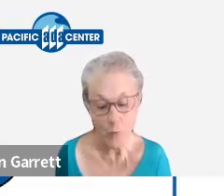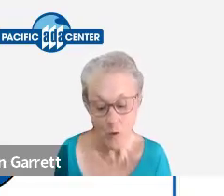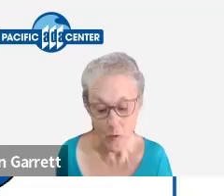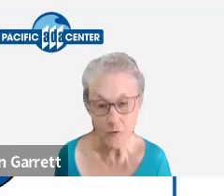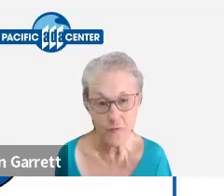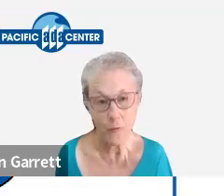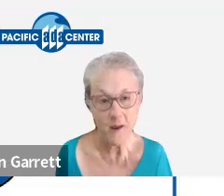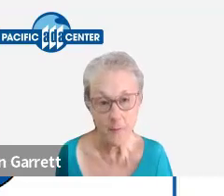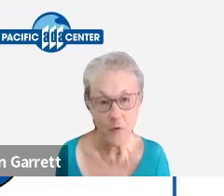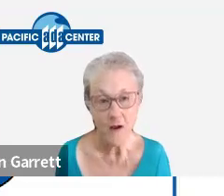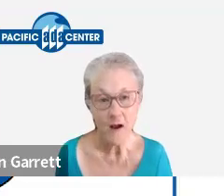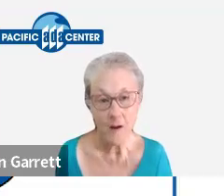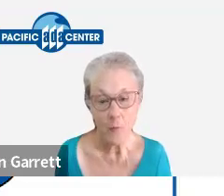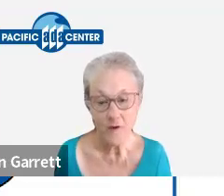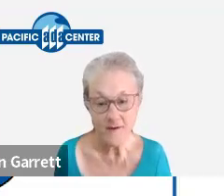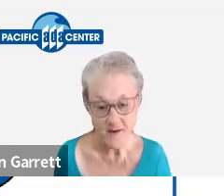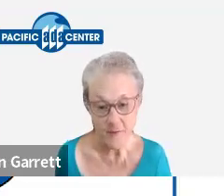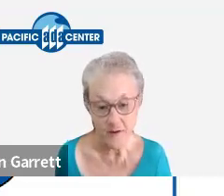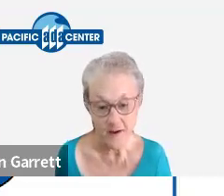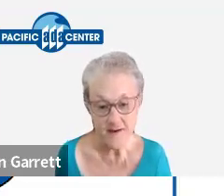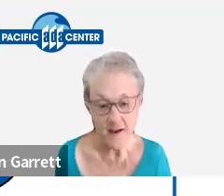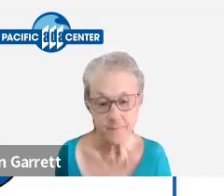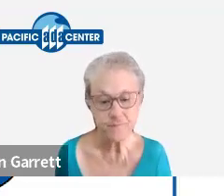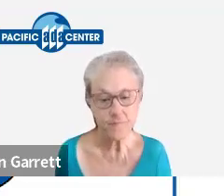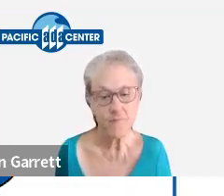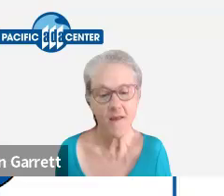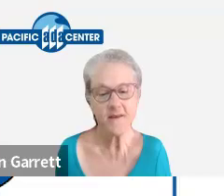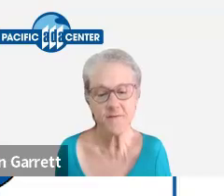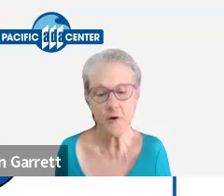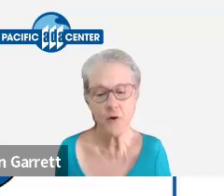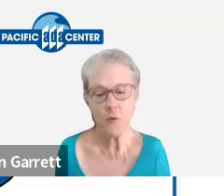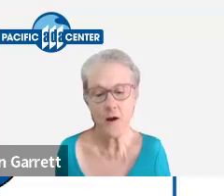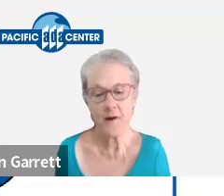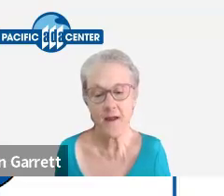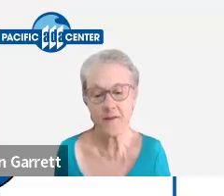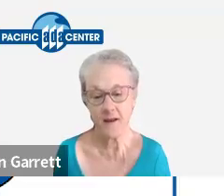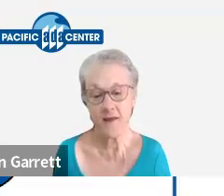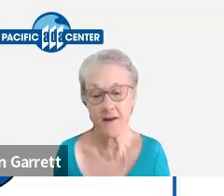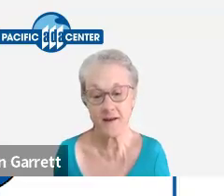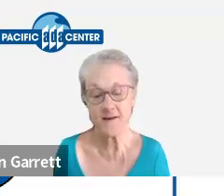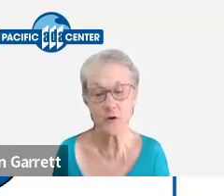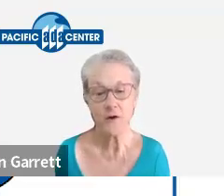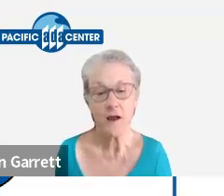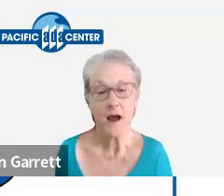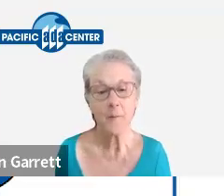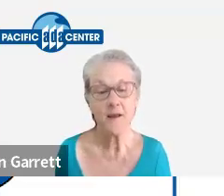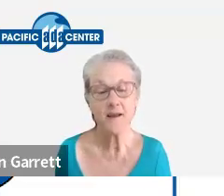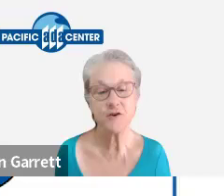world for people with disabilities. And this photo by Anthony Tusler is